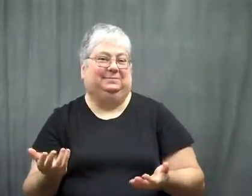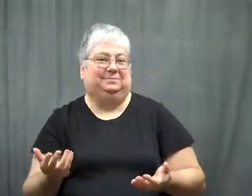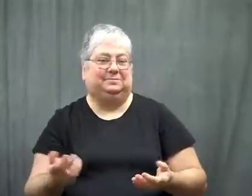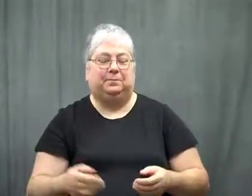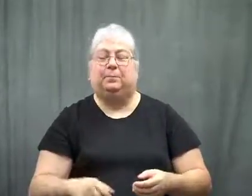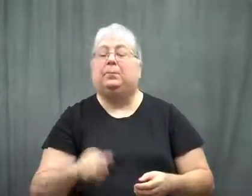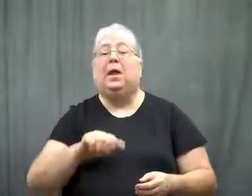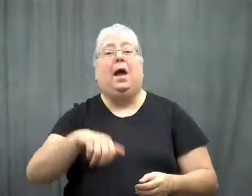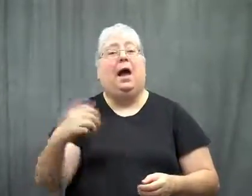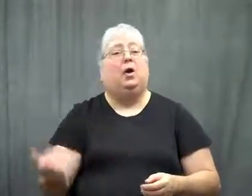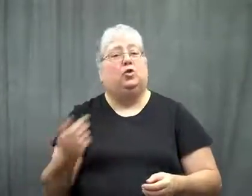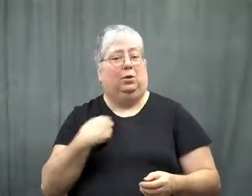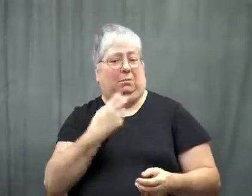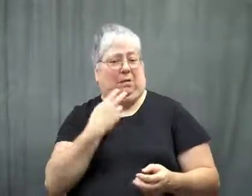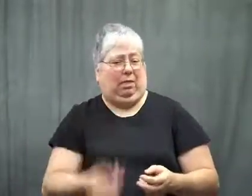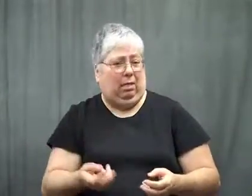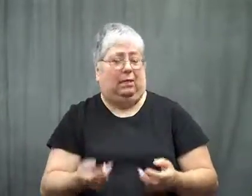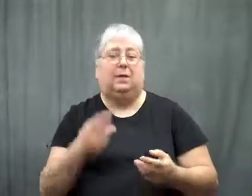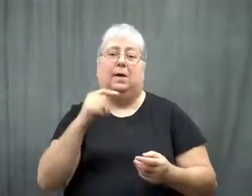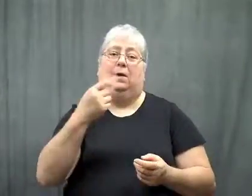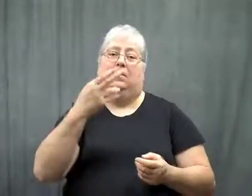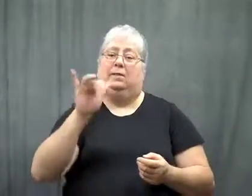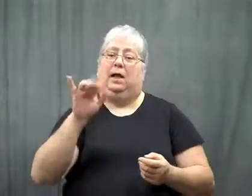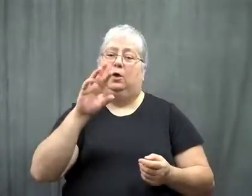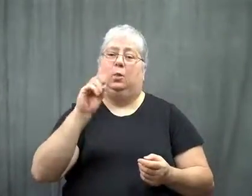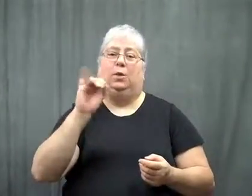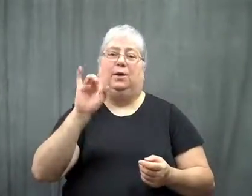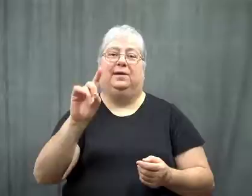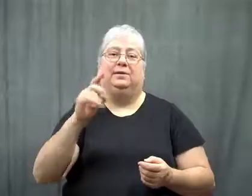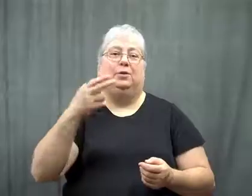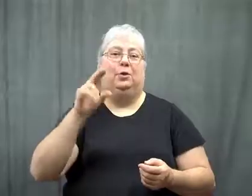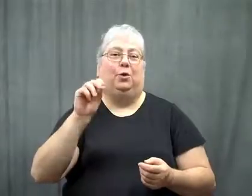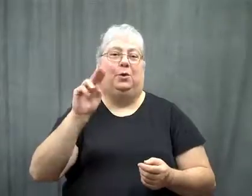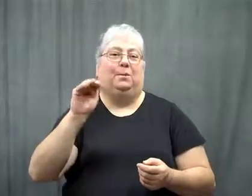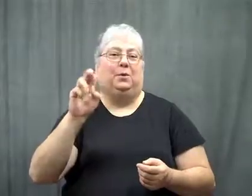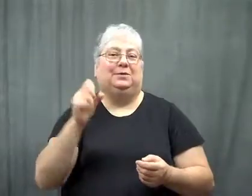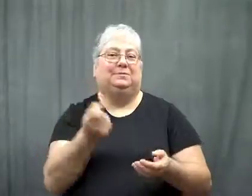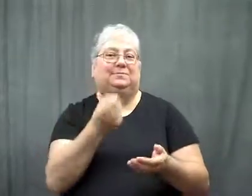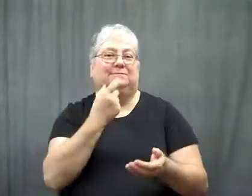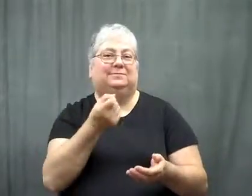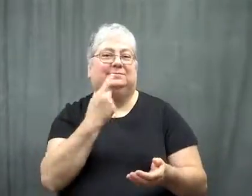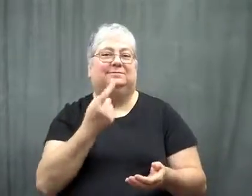A surprising factor is thyroid hormones.